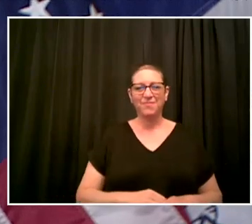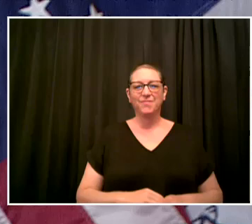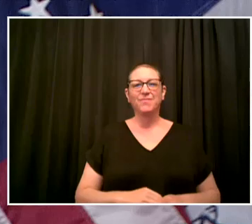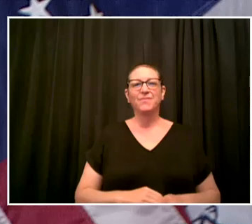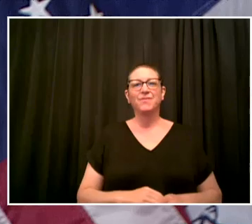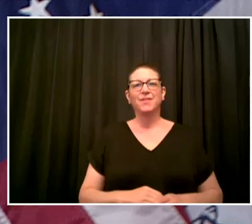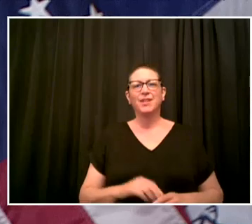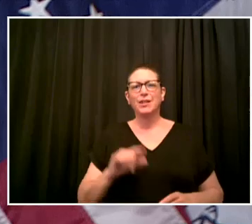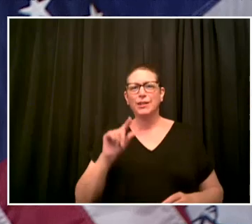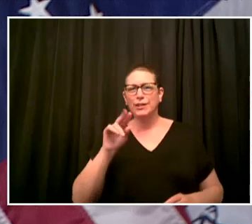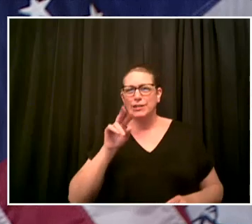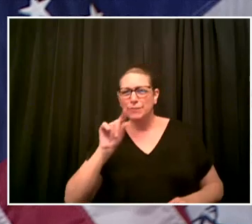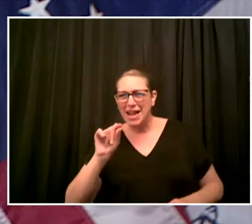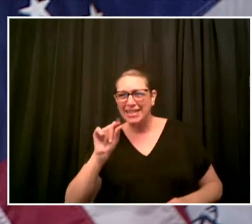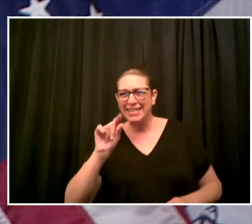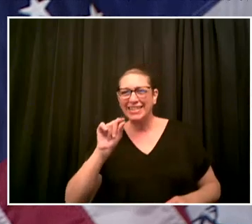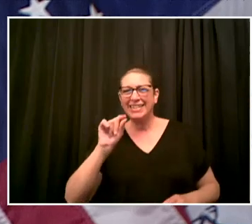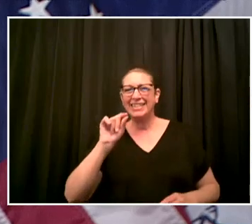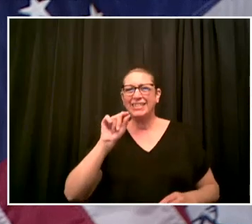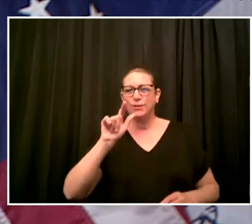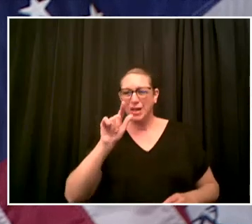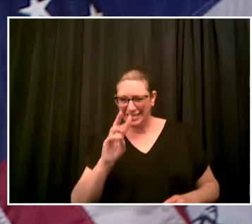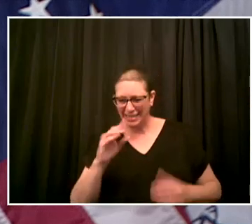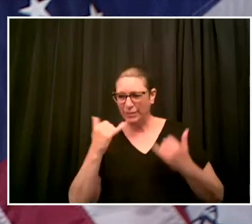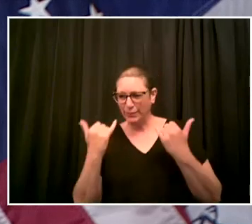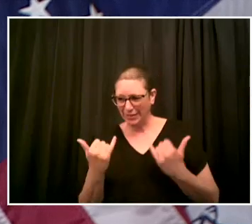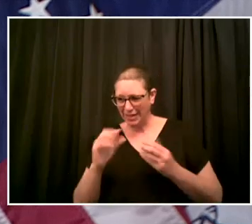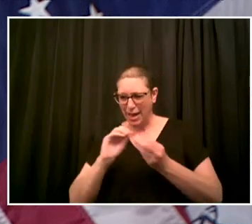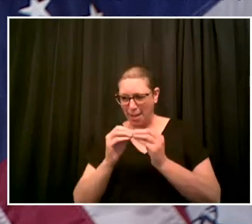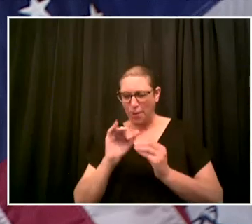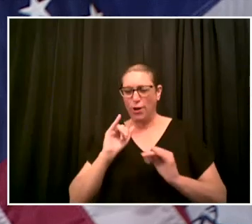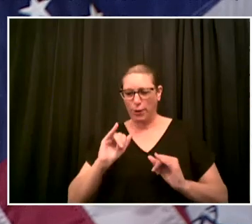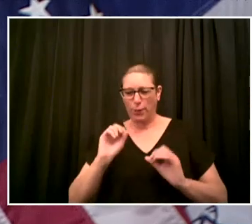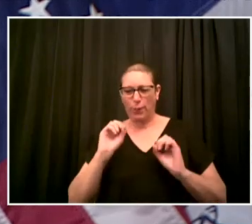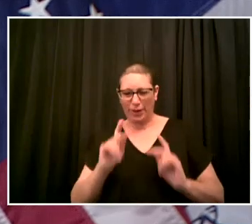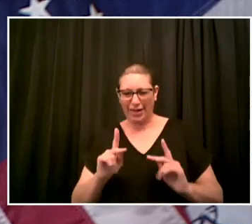ANDHO LD ON.